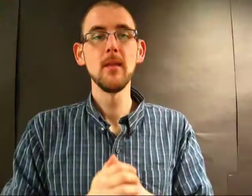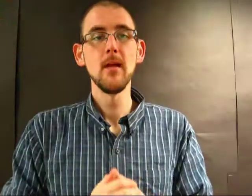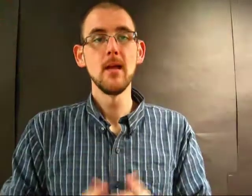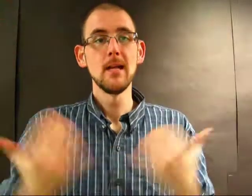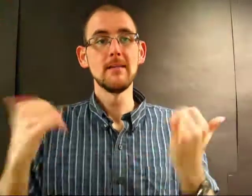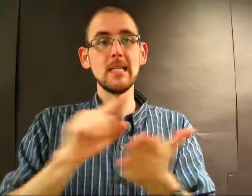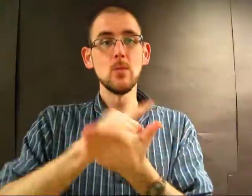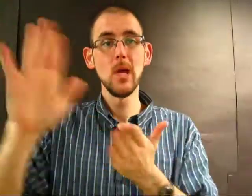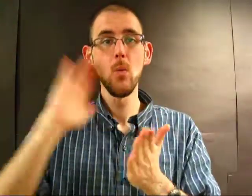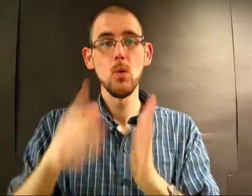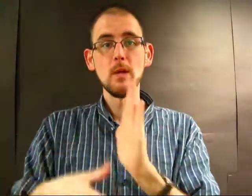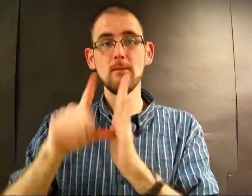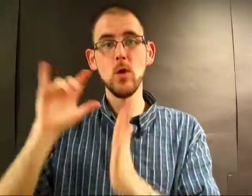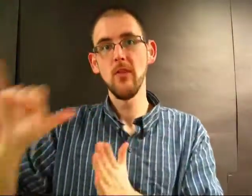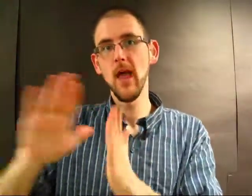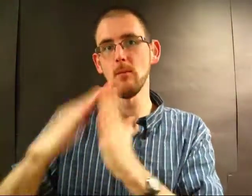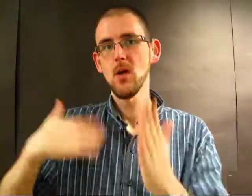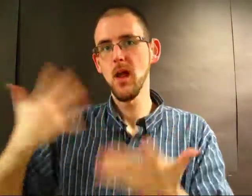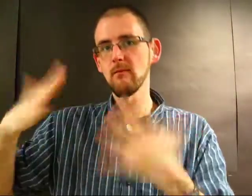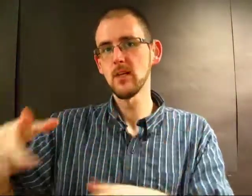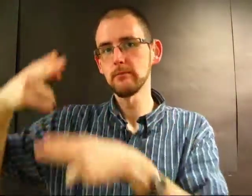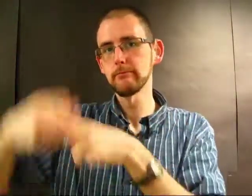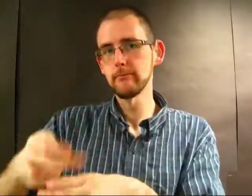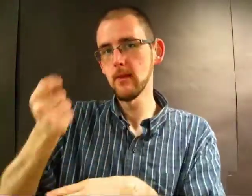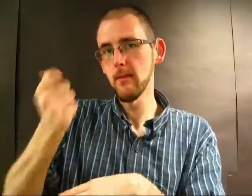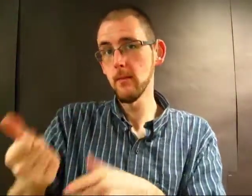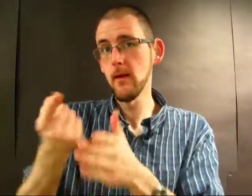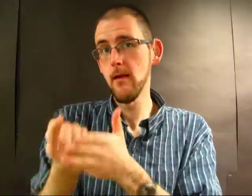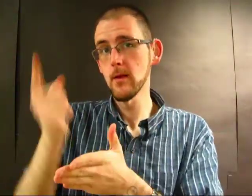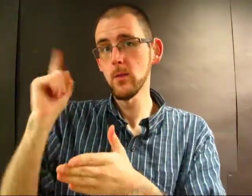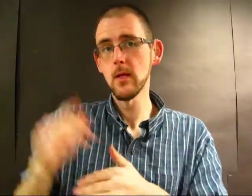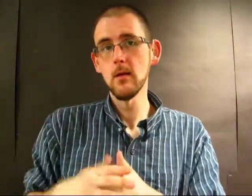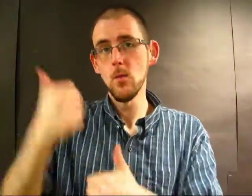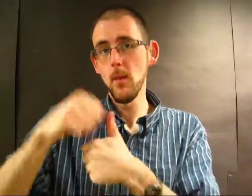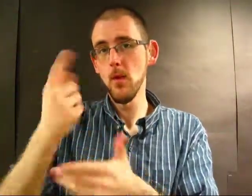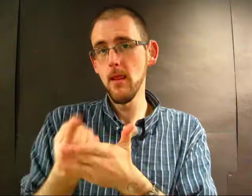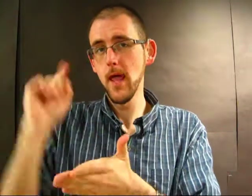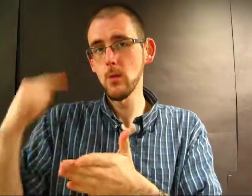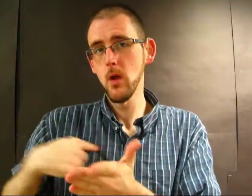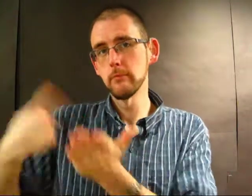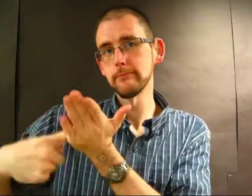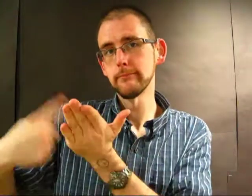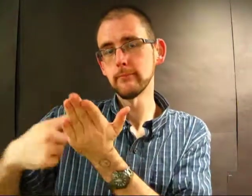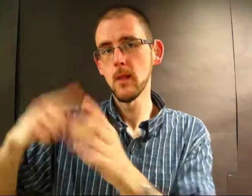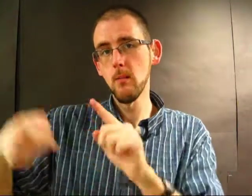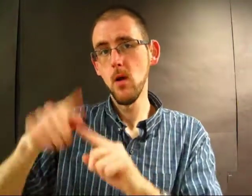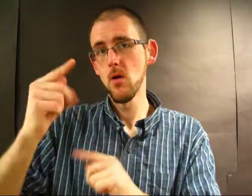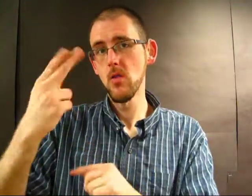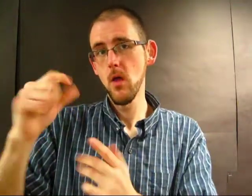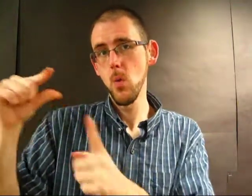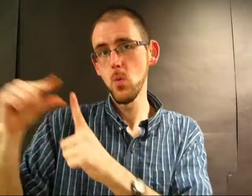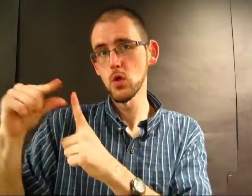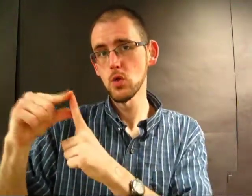This week, I'll be reviewing that book I mentioned briefly last week, when I was talking about "The Word."